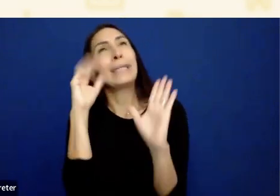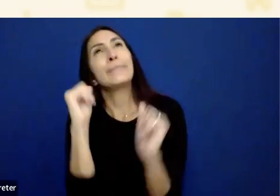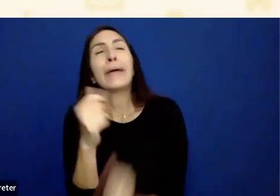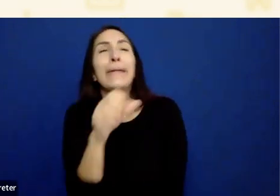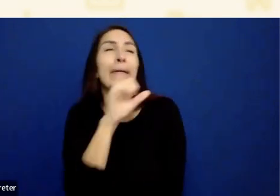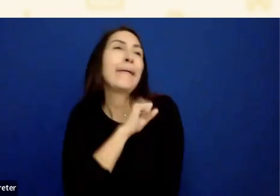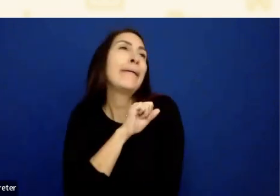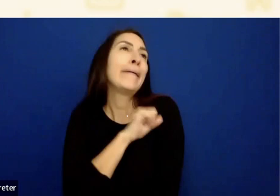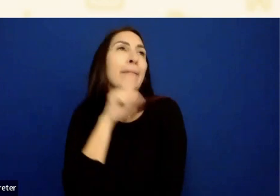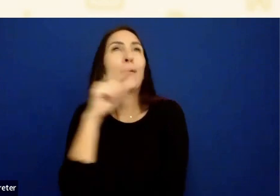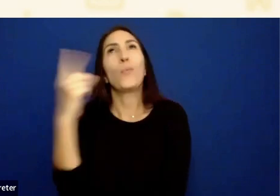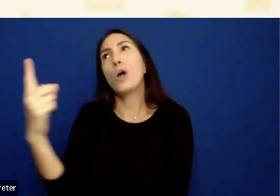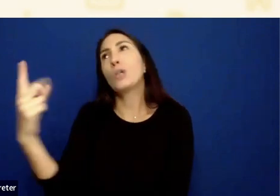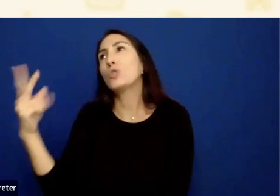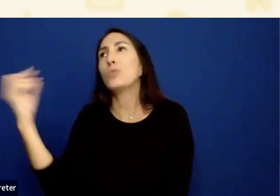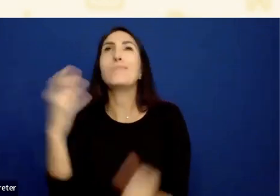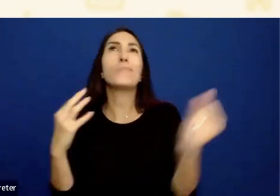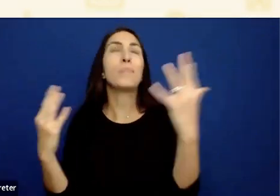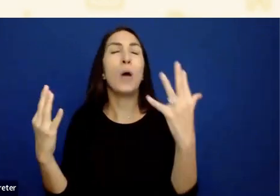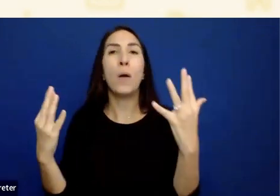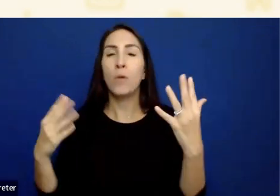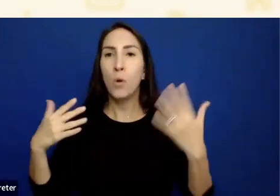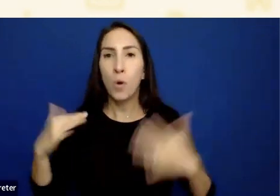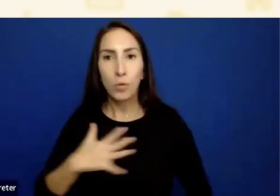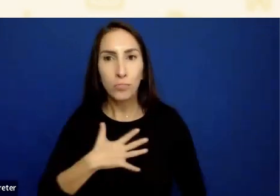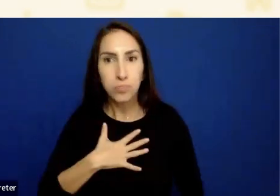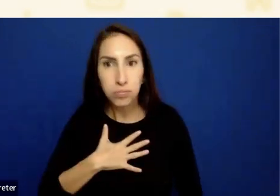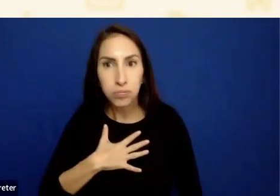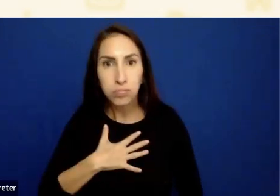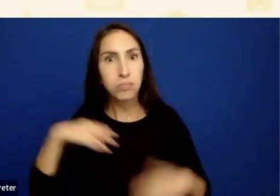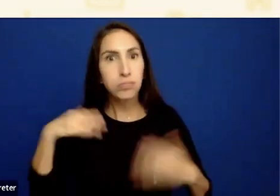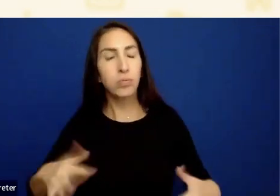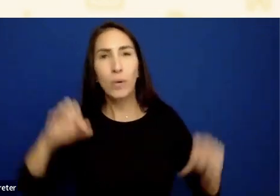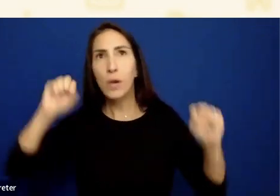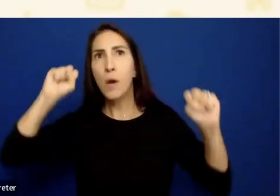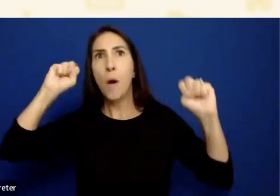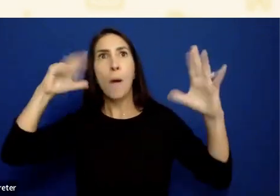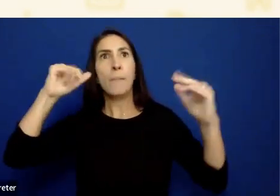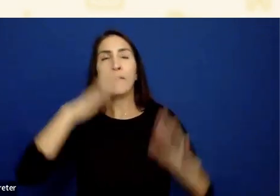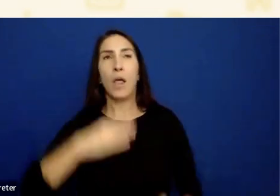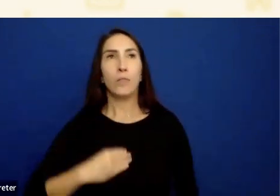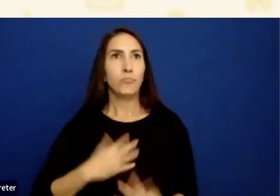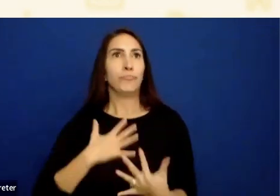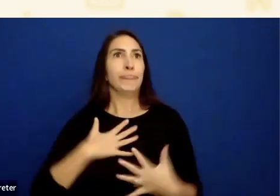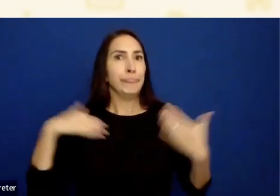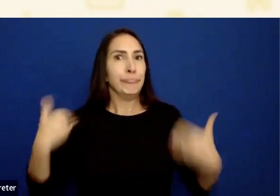But we were so gratified, and also had a lot of work in having